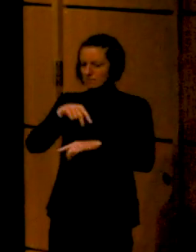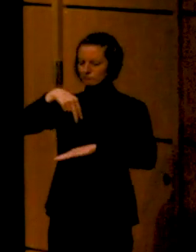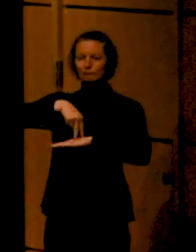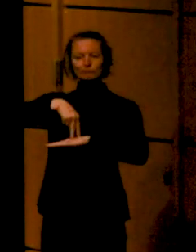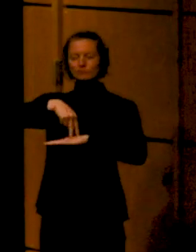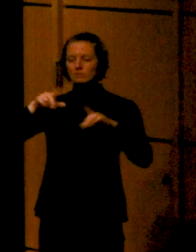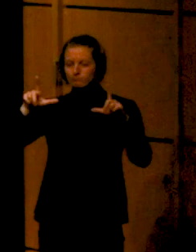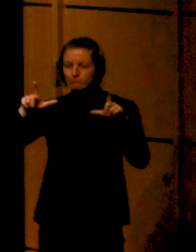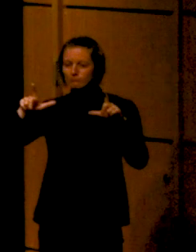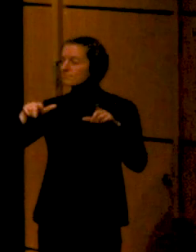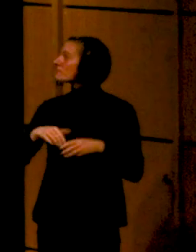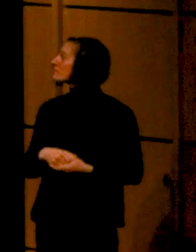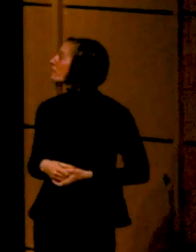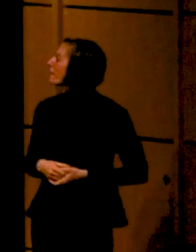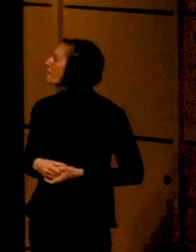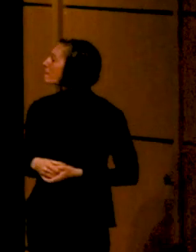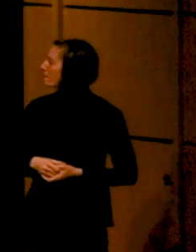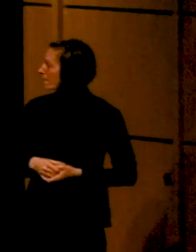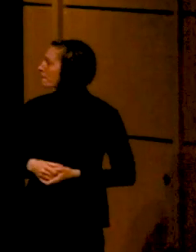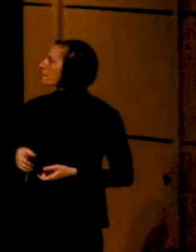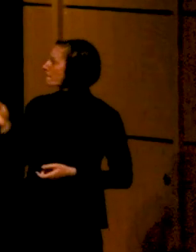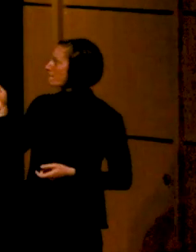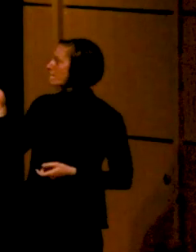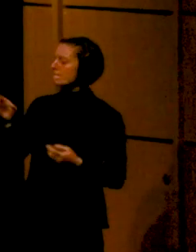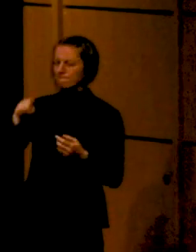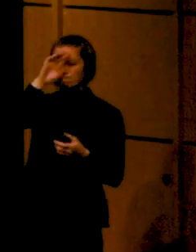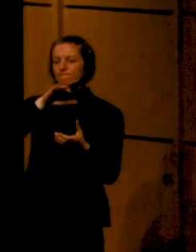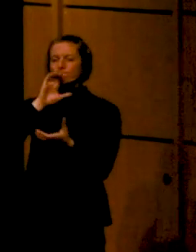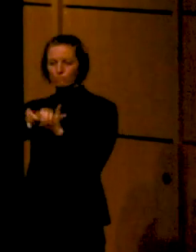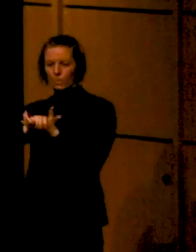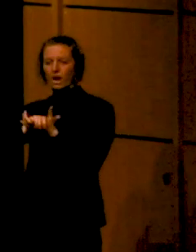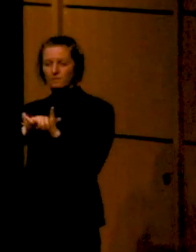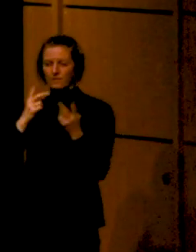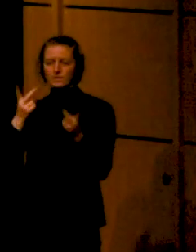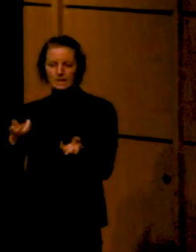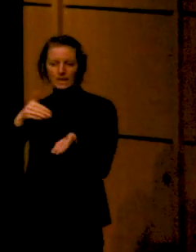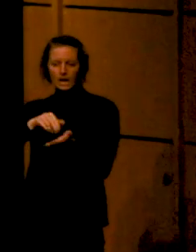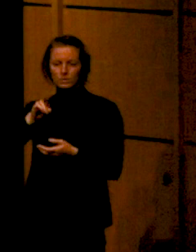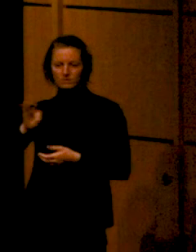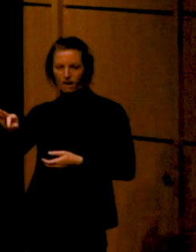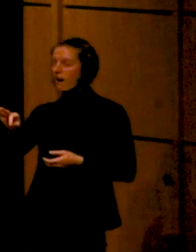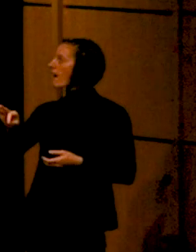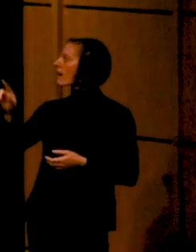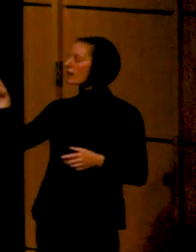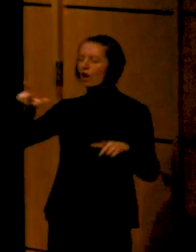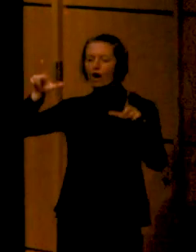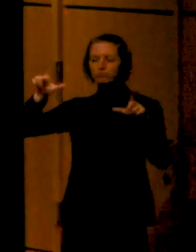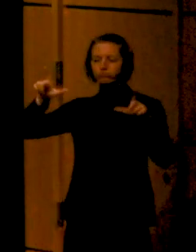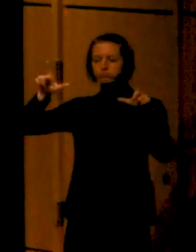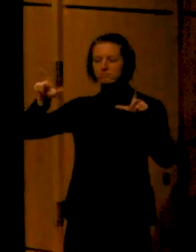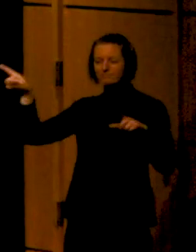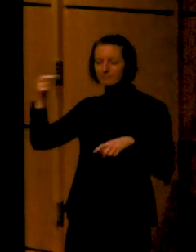Cook and Jenshel as well have visited in 2009 and captured this Roosevelt Elk.